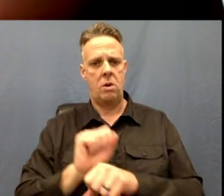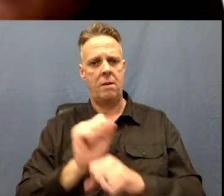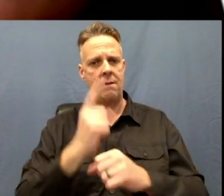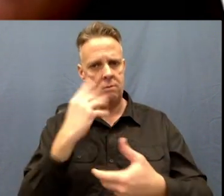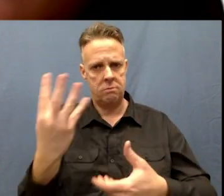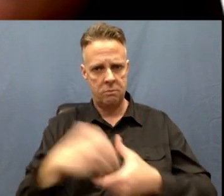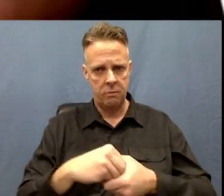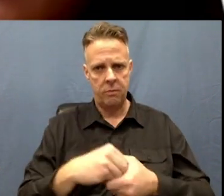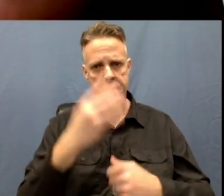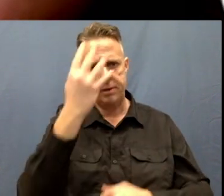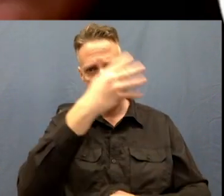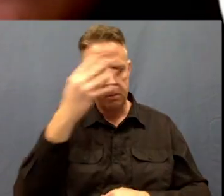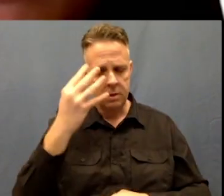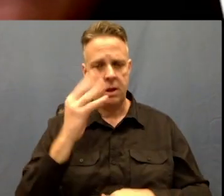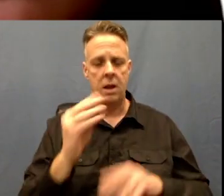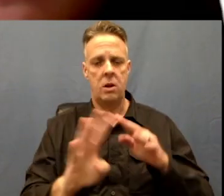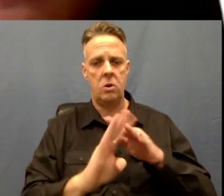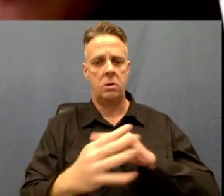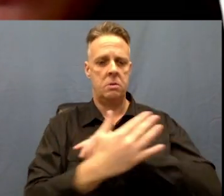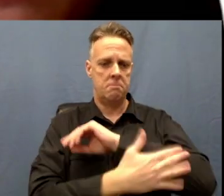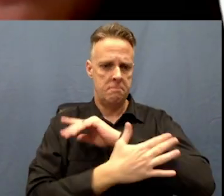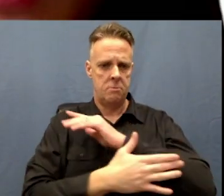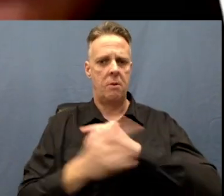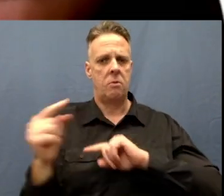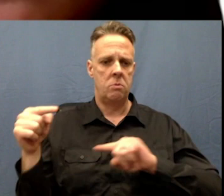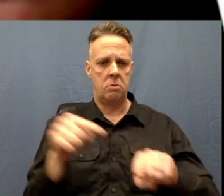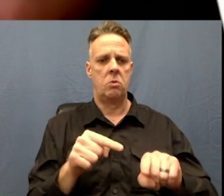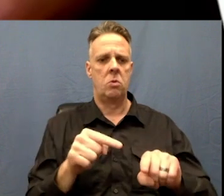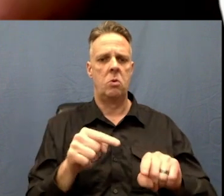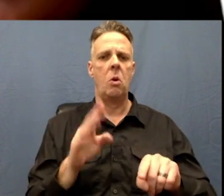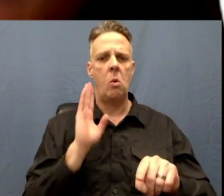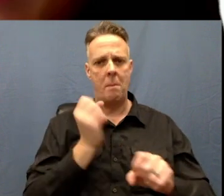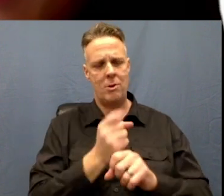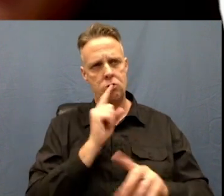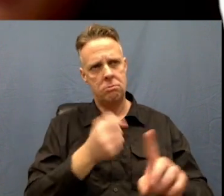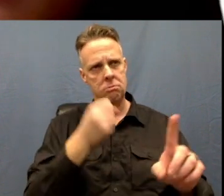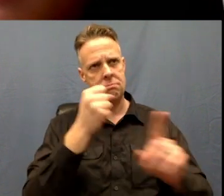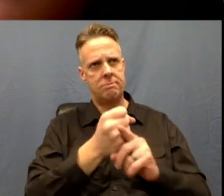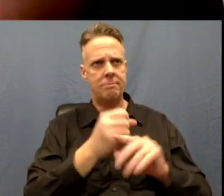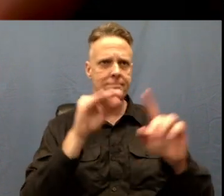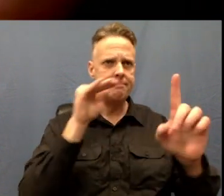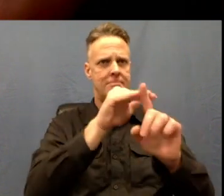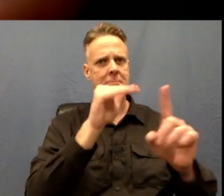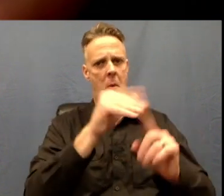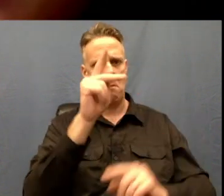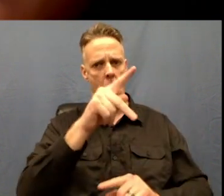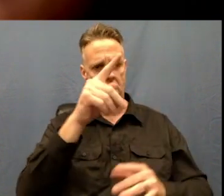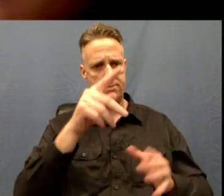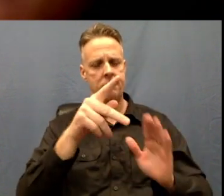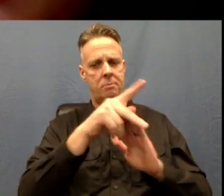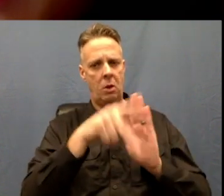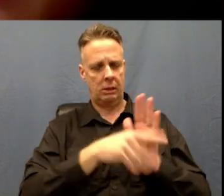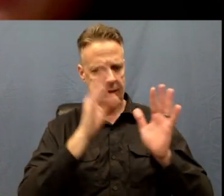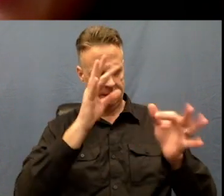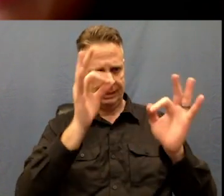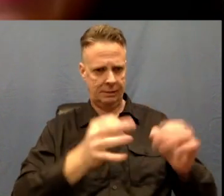INTEGRATE IMMIGRANT AND REFUGEE VOICES TO IMPACT THE CITY OF PORTLAND'S POLICIES AND DECISION MAKING, THE NEW PORTLANDERS